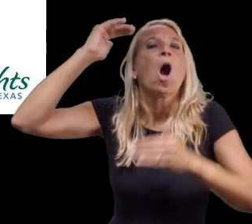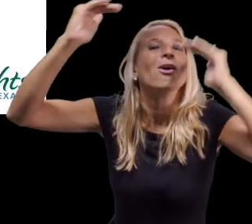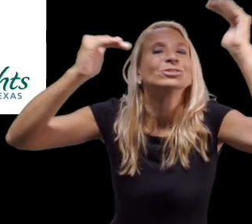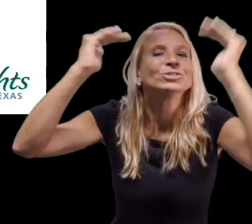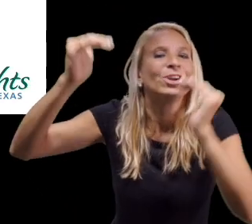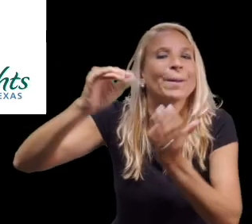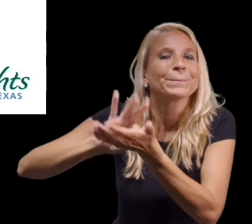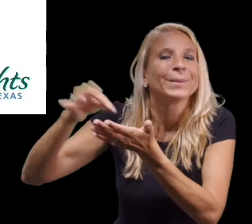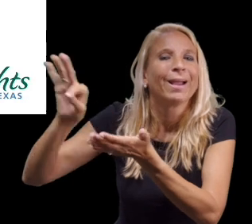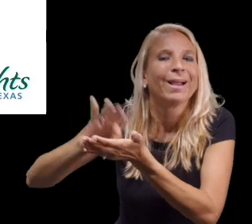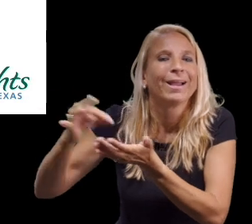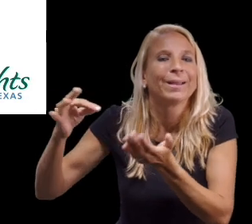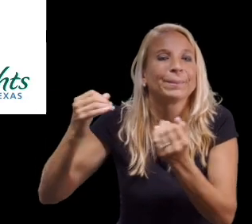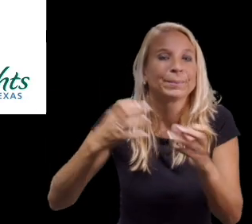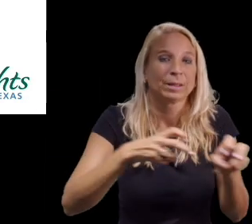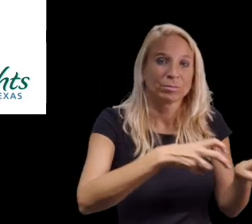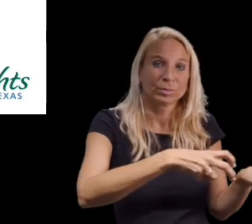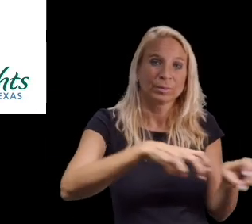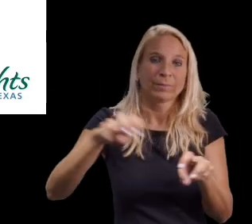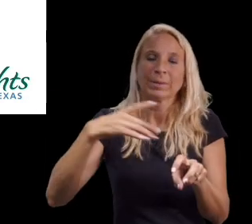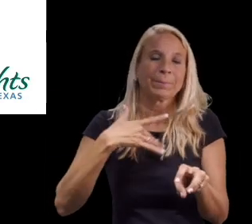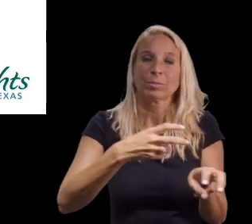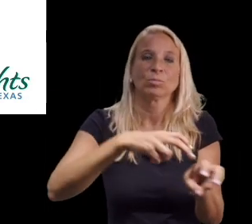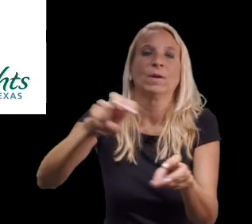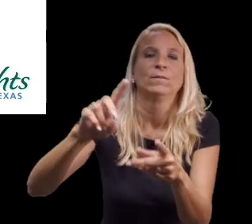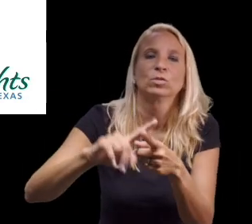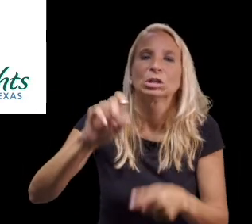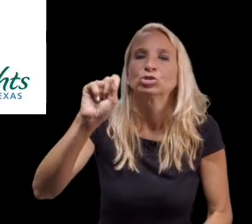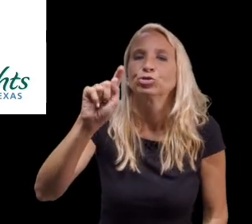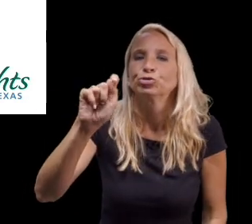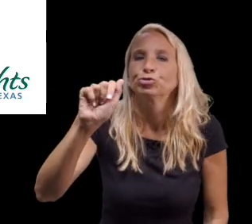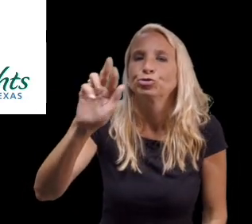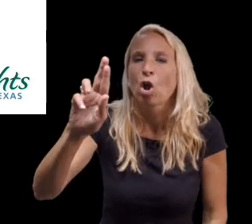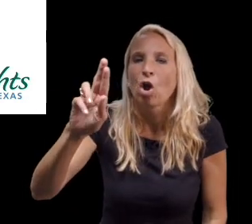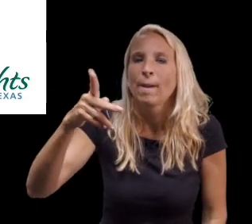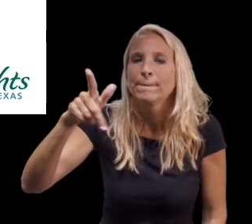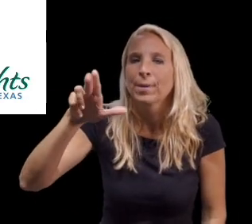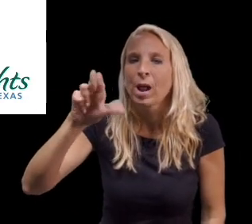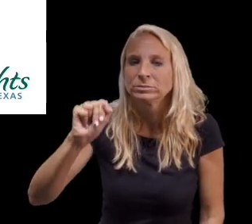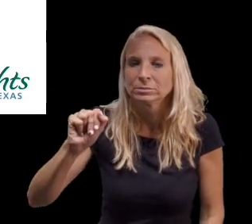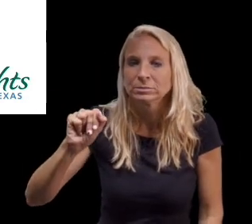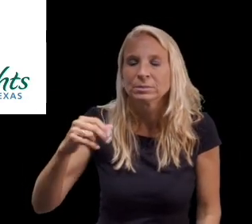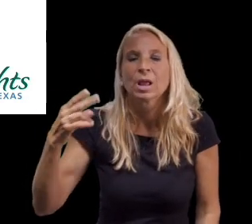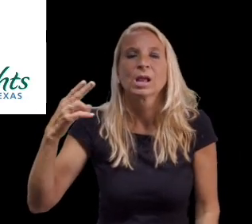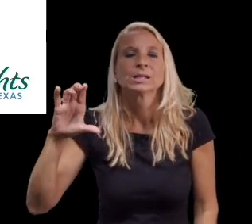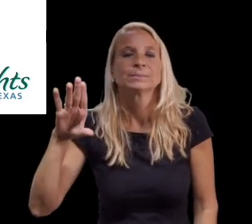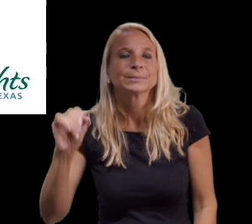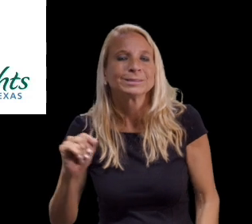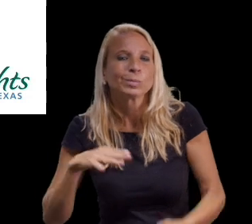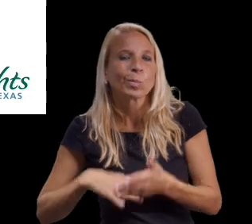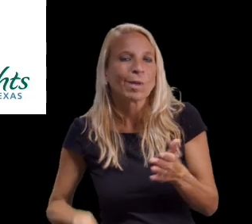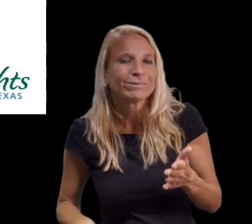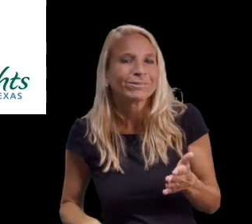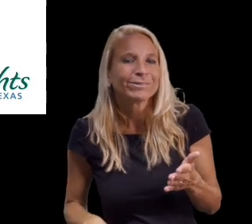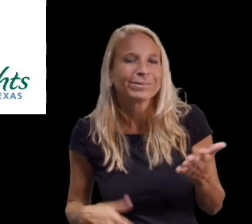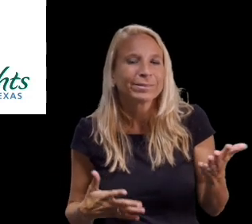Most often a transition from MDCP will go to the STAR Plus HCBS waiver.